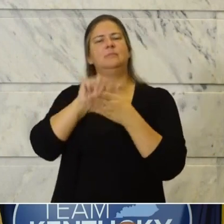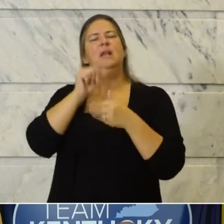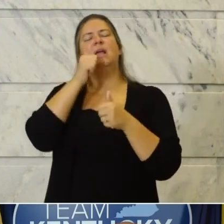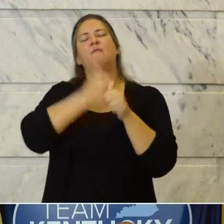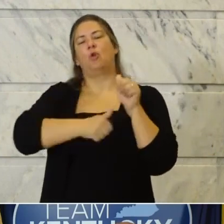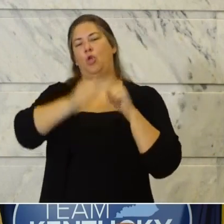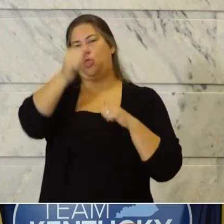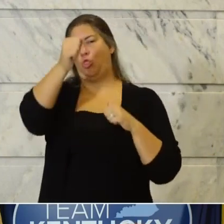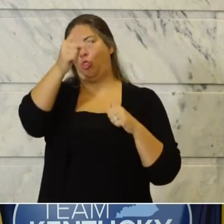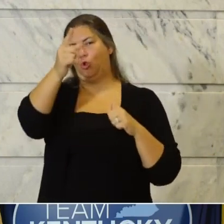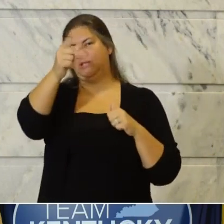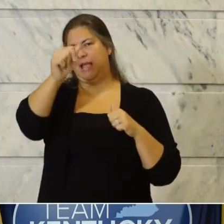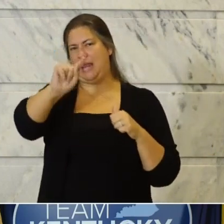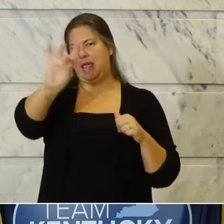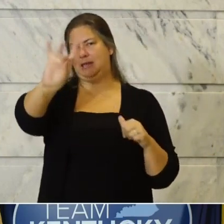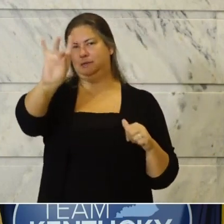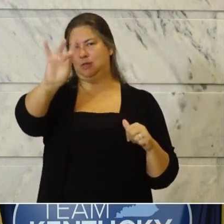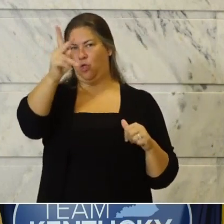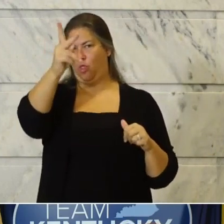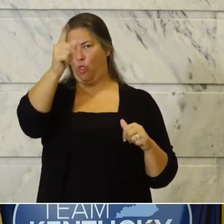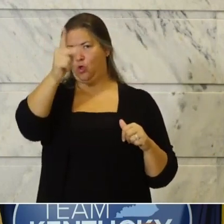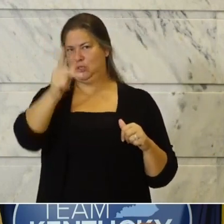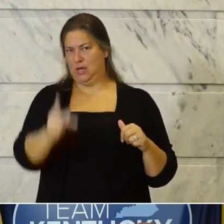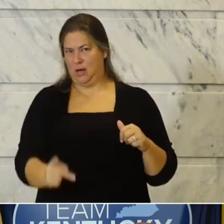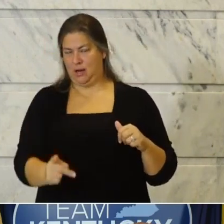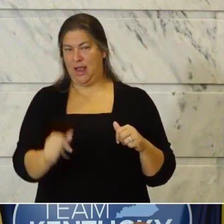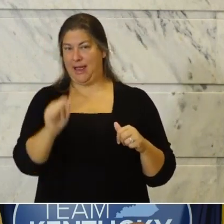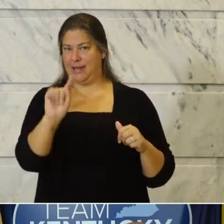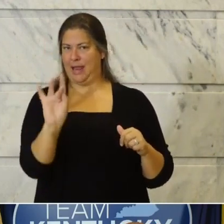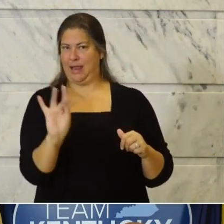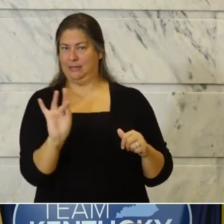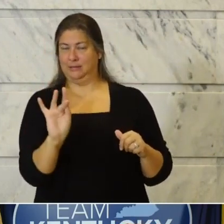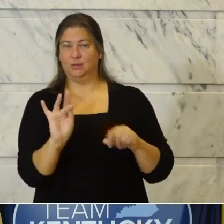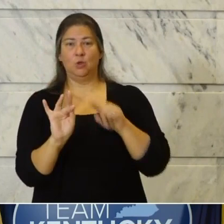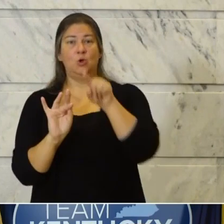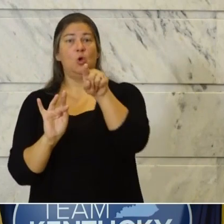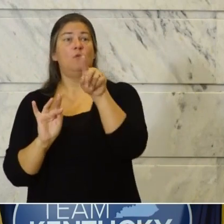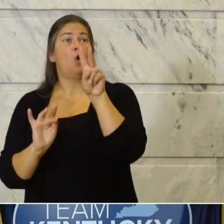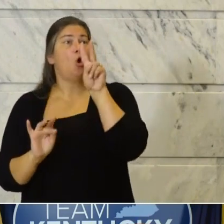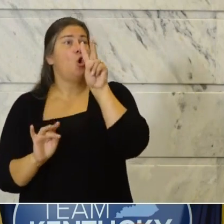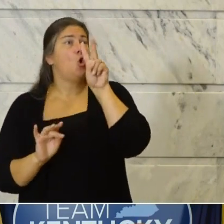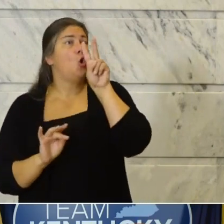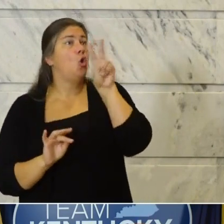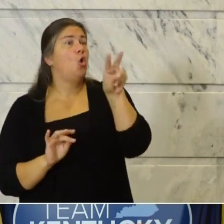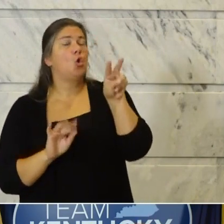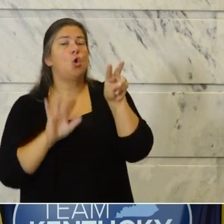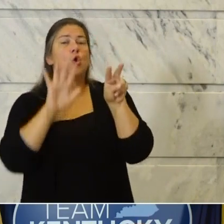just do you determine what color are you on the map? You don't even have to look at the numbers. You just have to look at your county and look at the